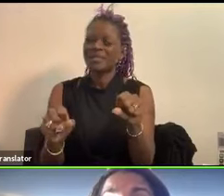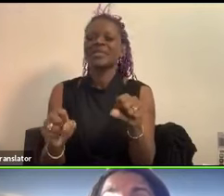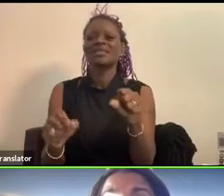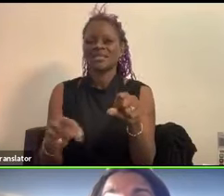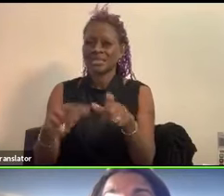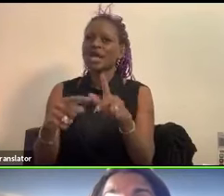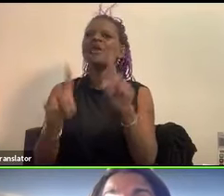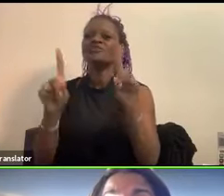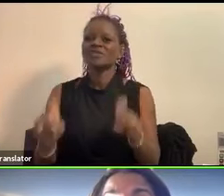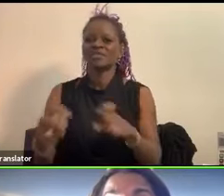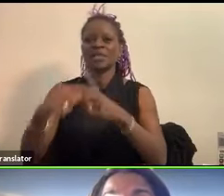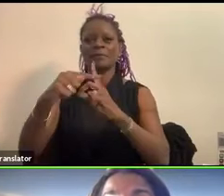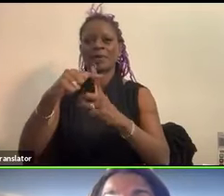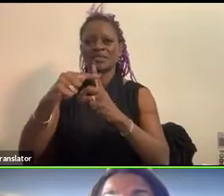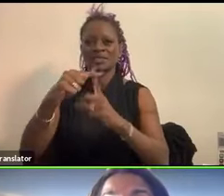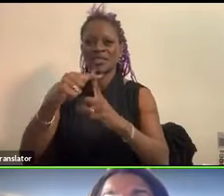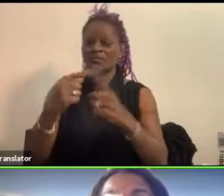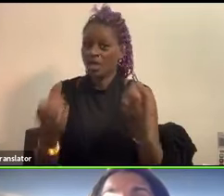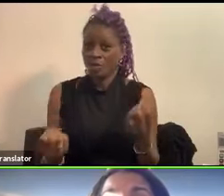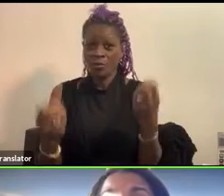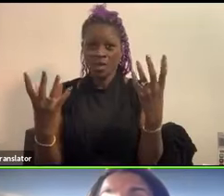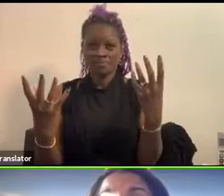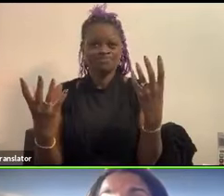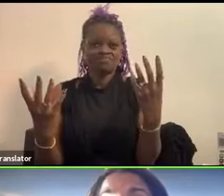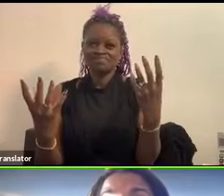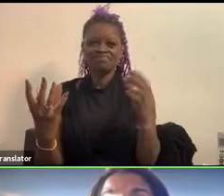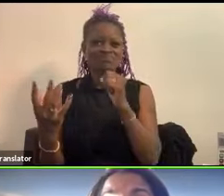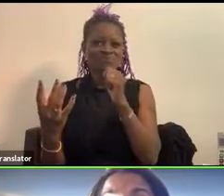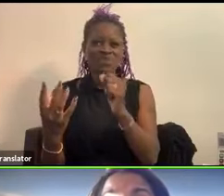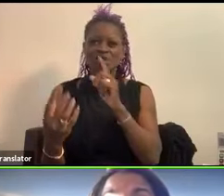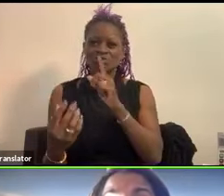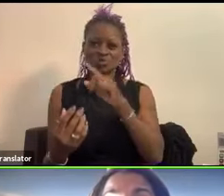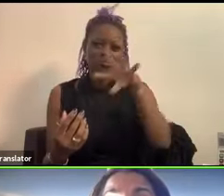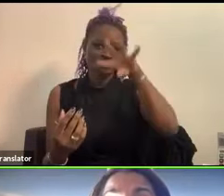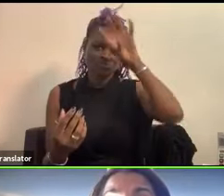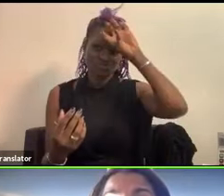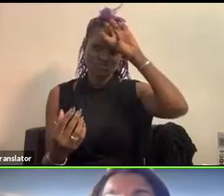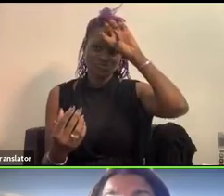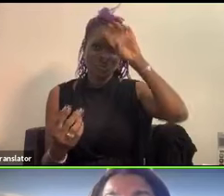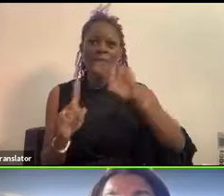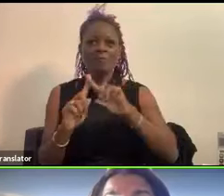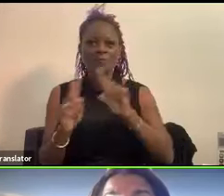How much the risk is is not clear. But we know that the Delta variant is at least 60 percent